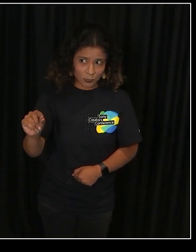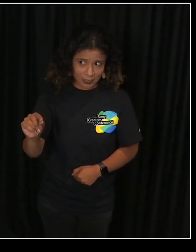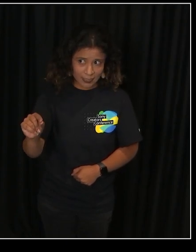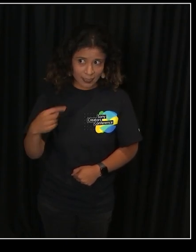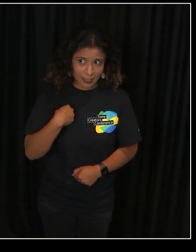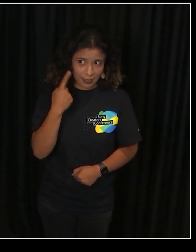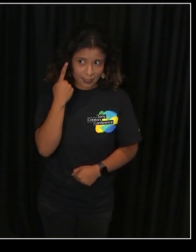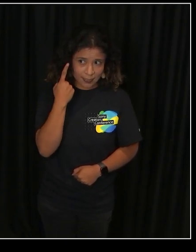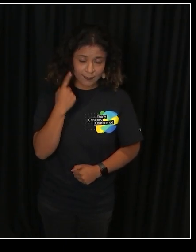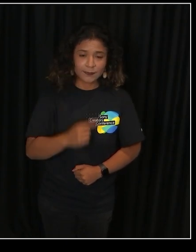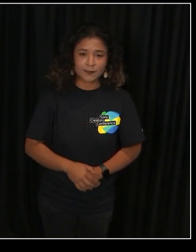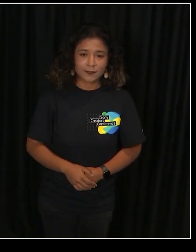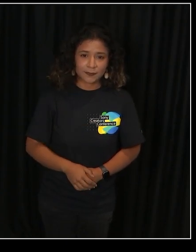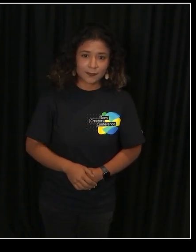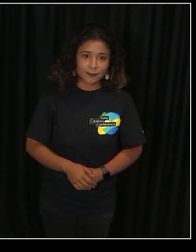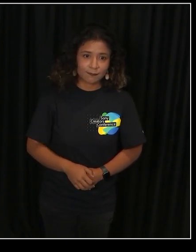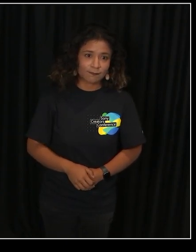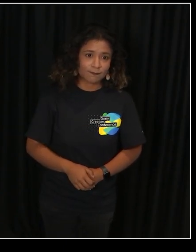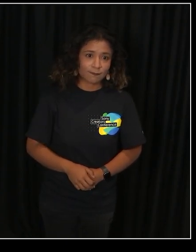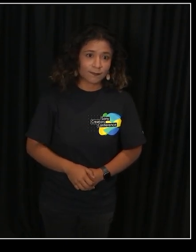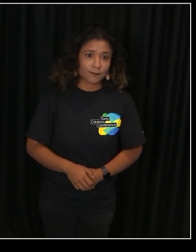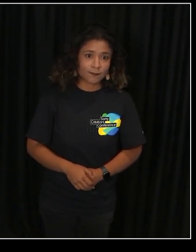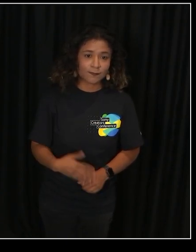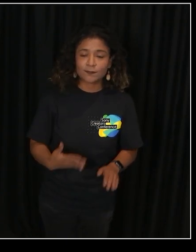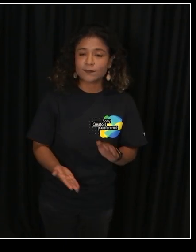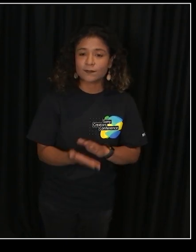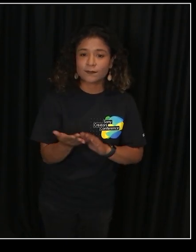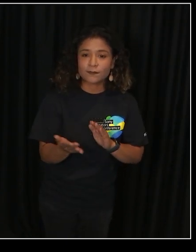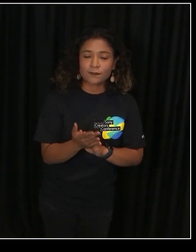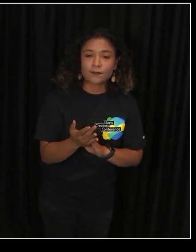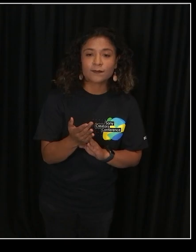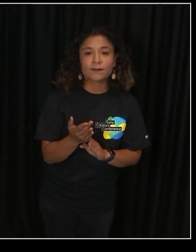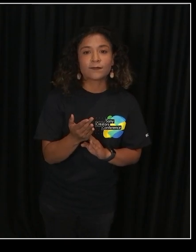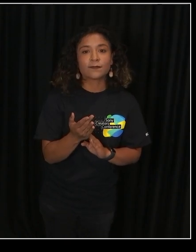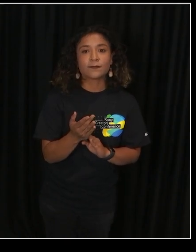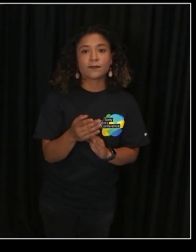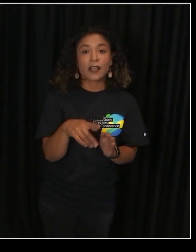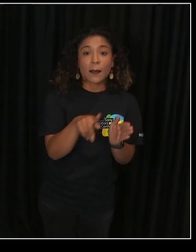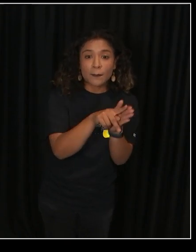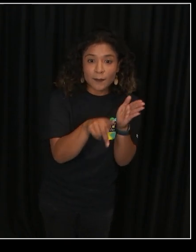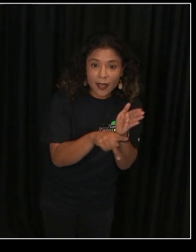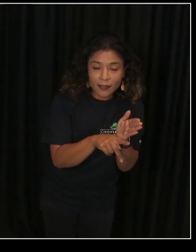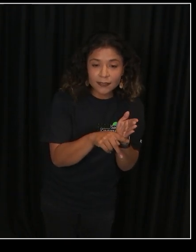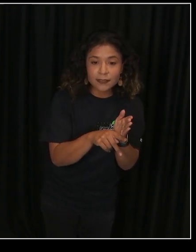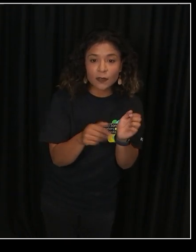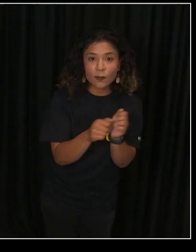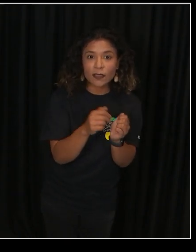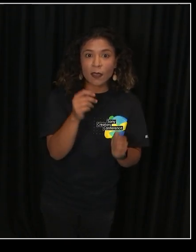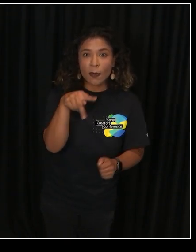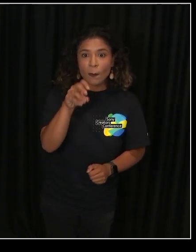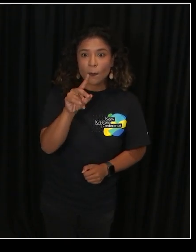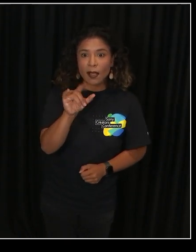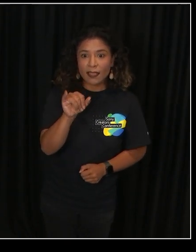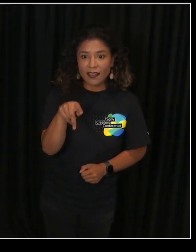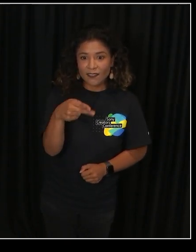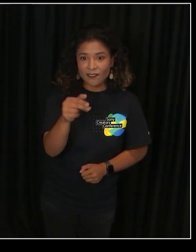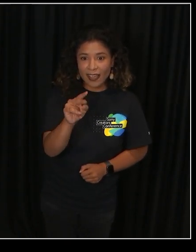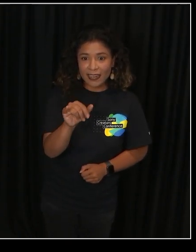And we gave these policies to Polyphony. And they said, "No way! If you put these policies